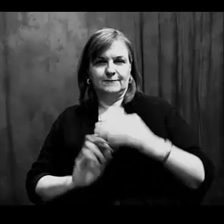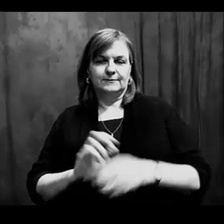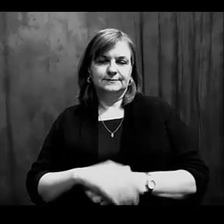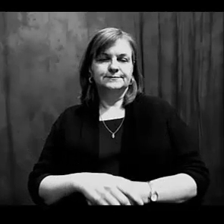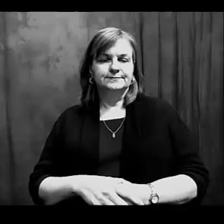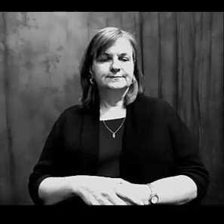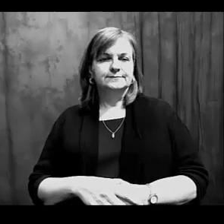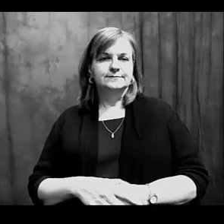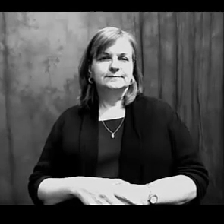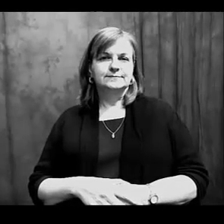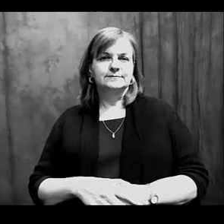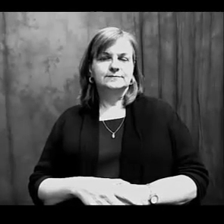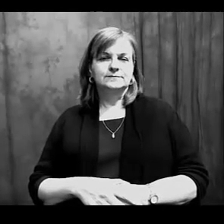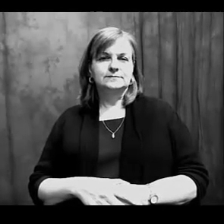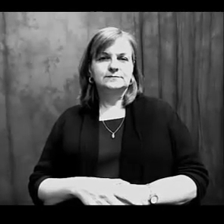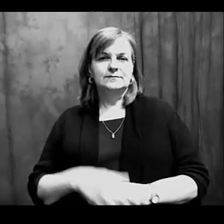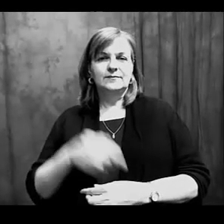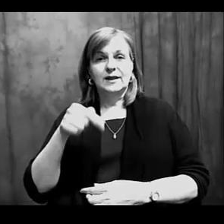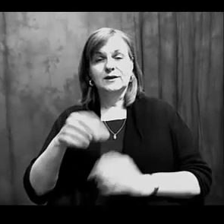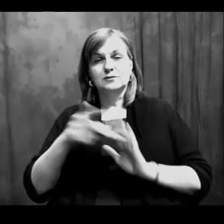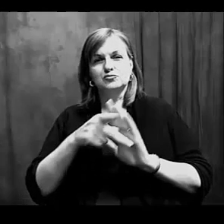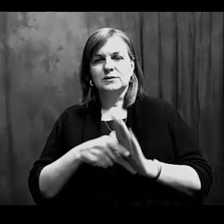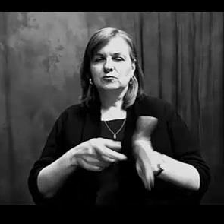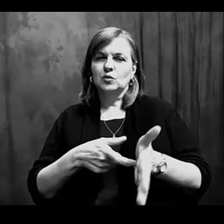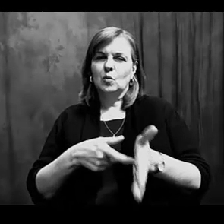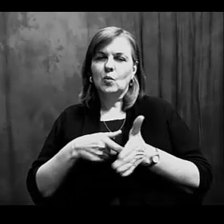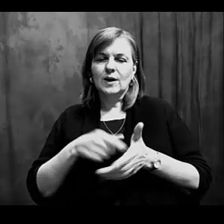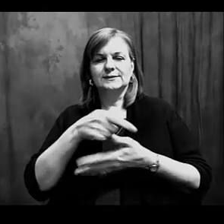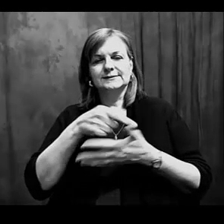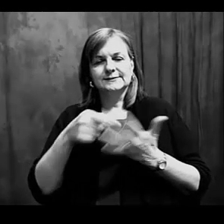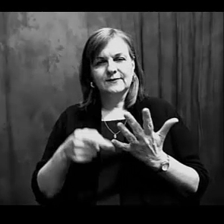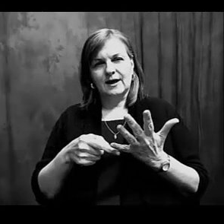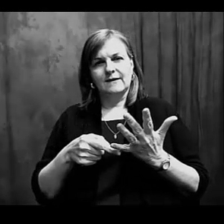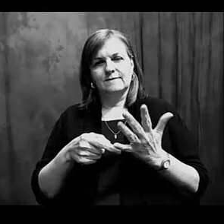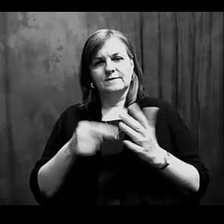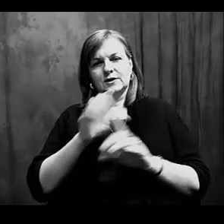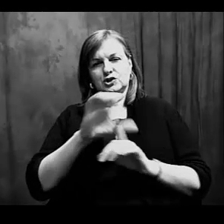now this principle is based on several conditions